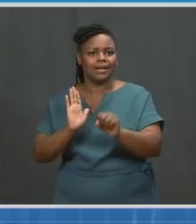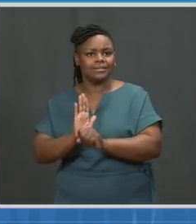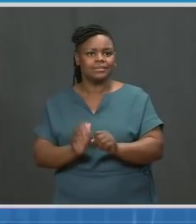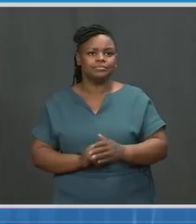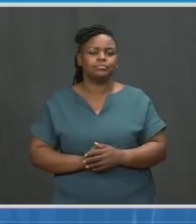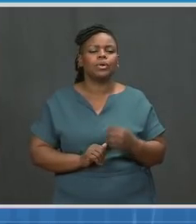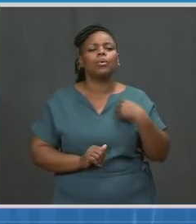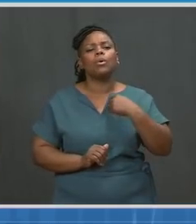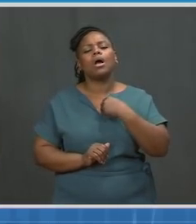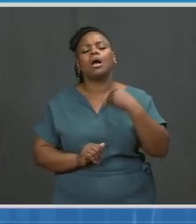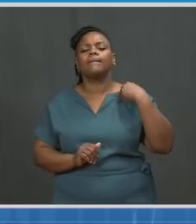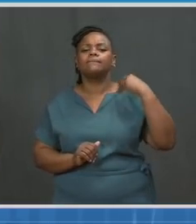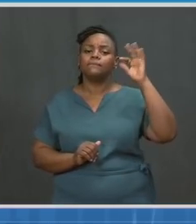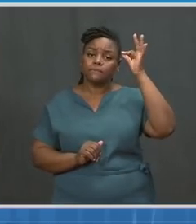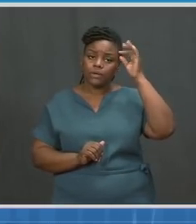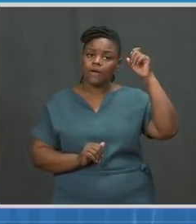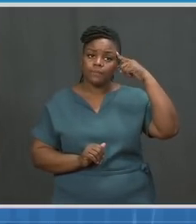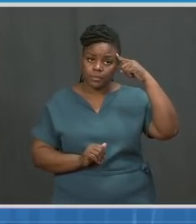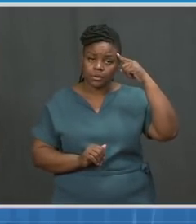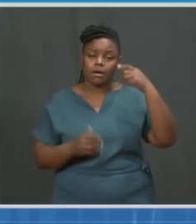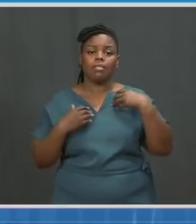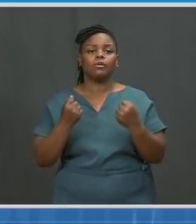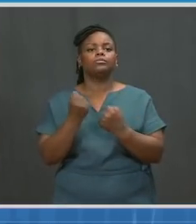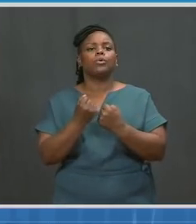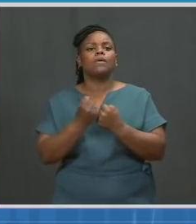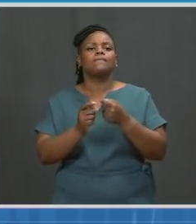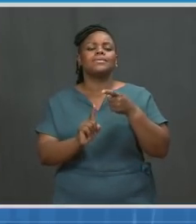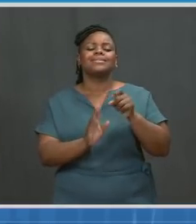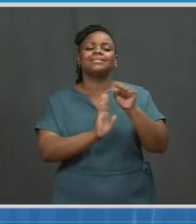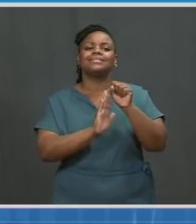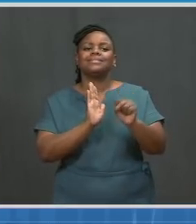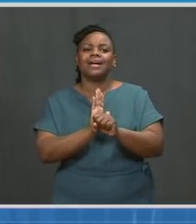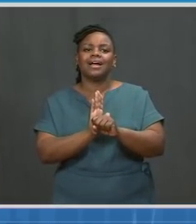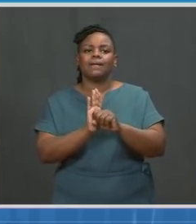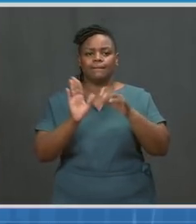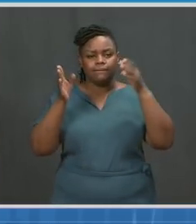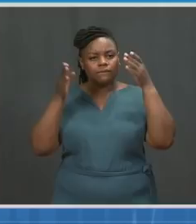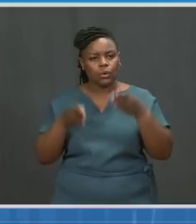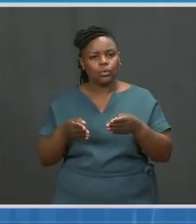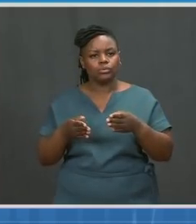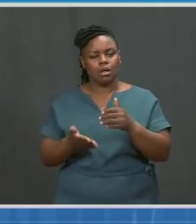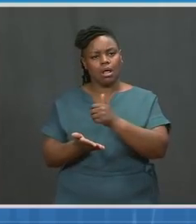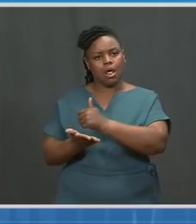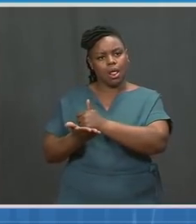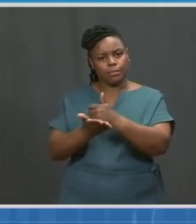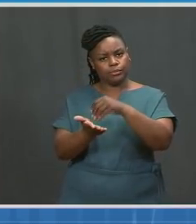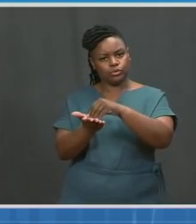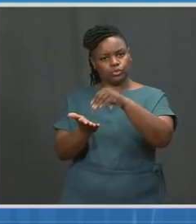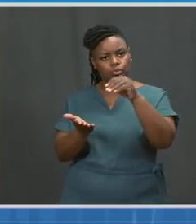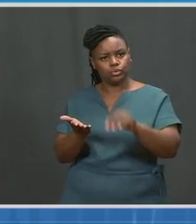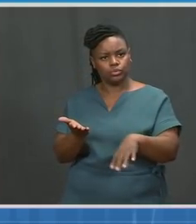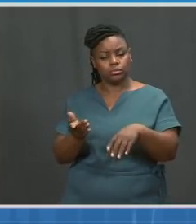the work of states to focus on helping students to at least begin the vaccination process